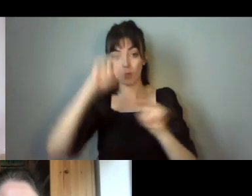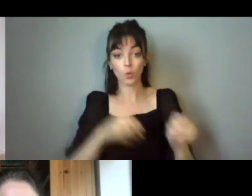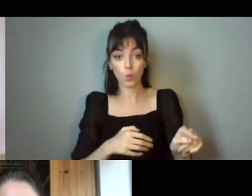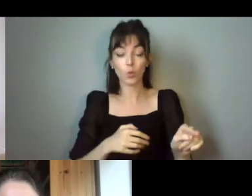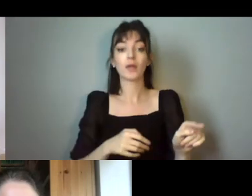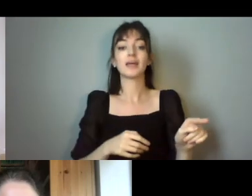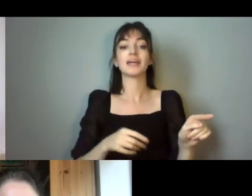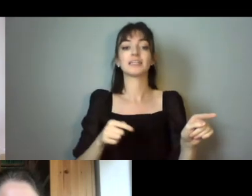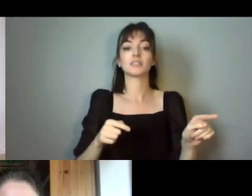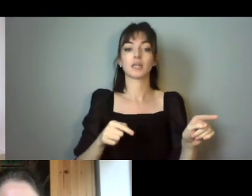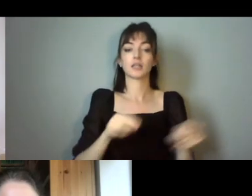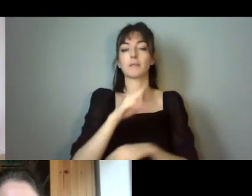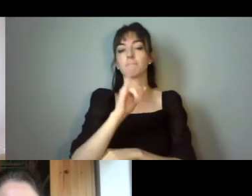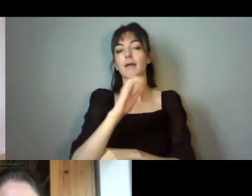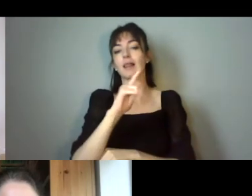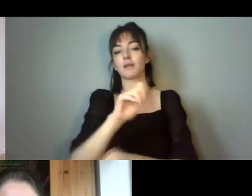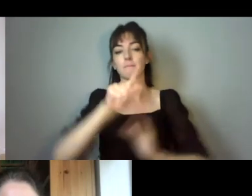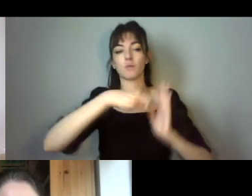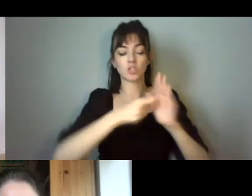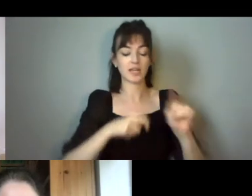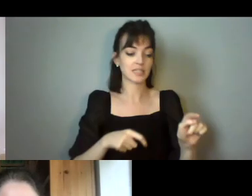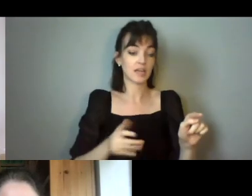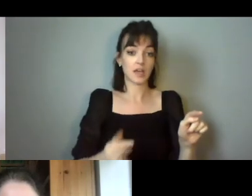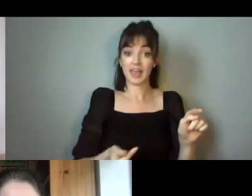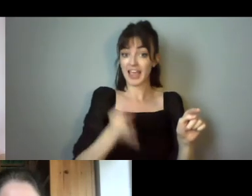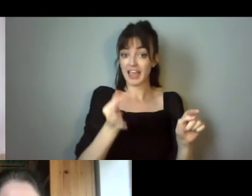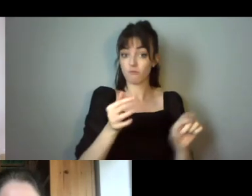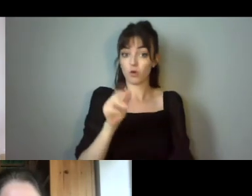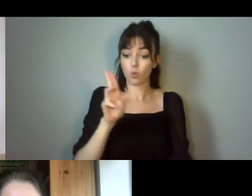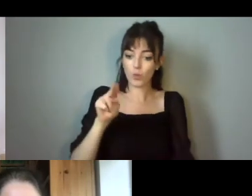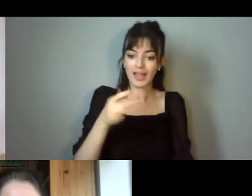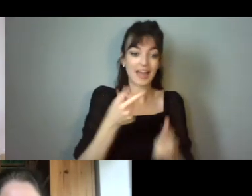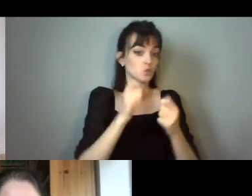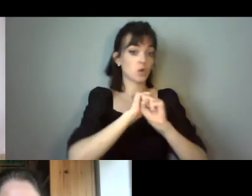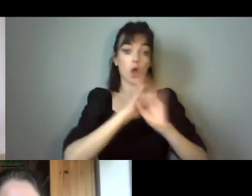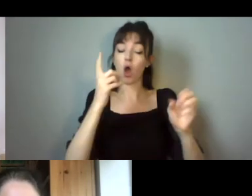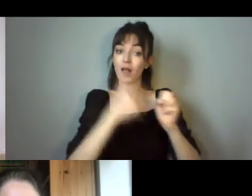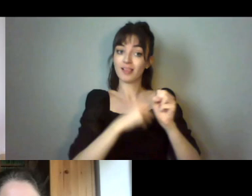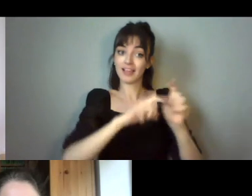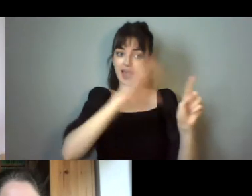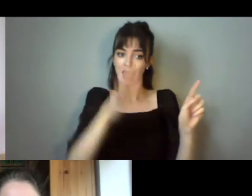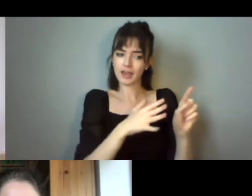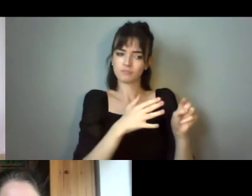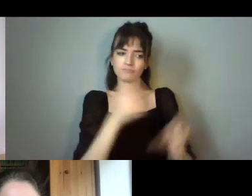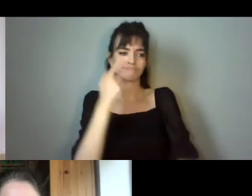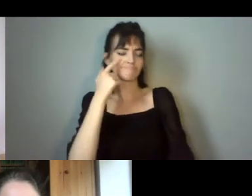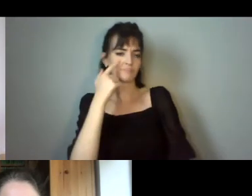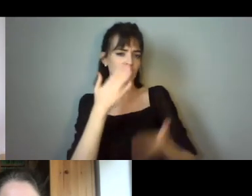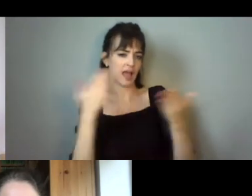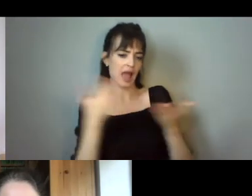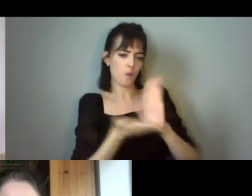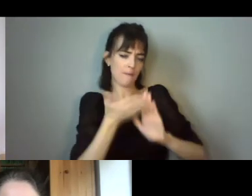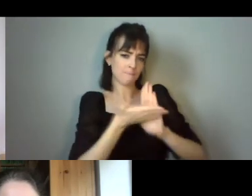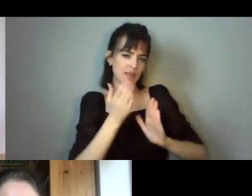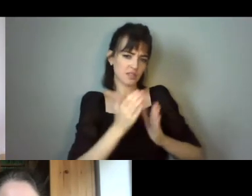the pilot project, if we can do all this again, is how you build a good support relationship between